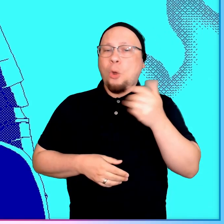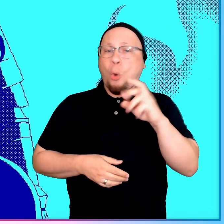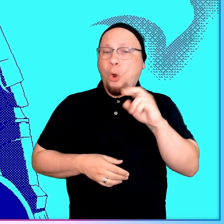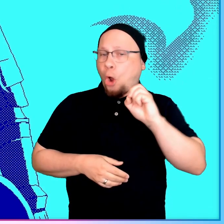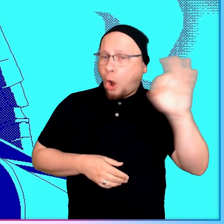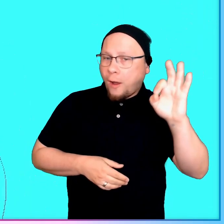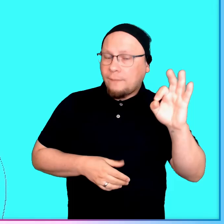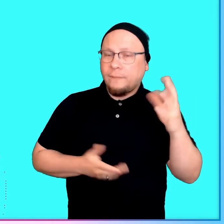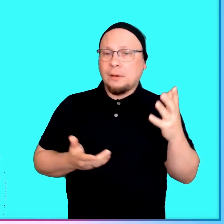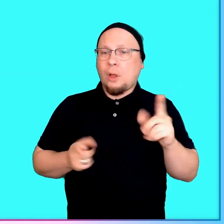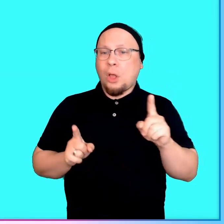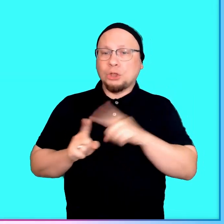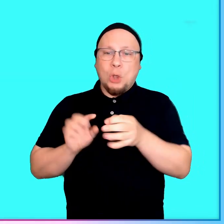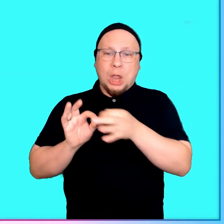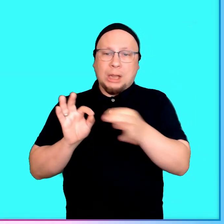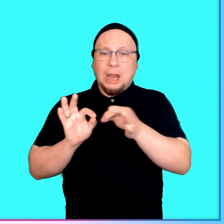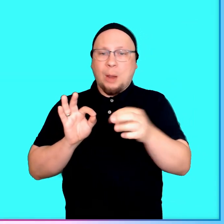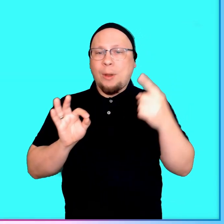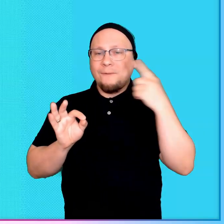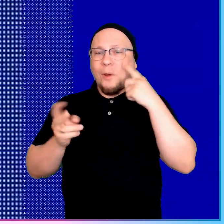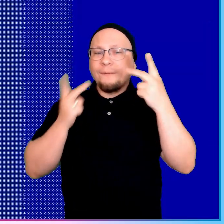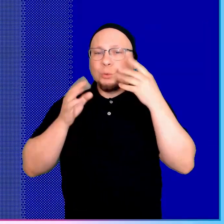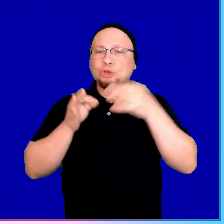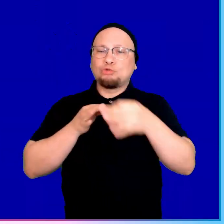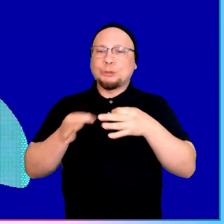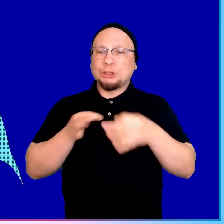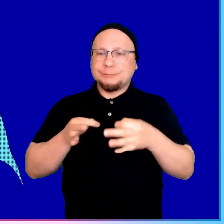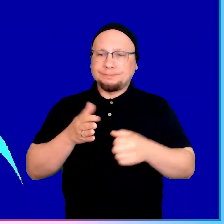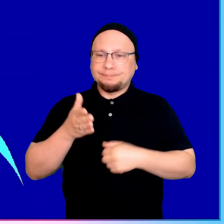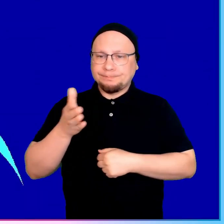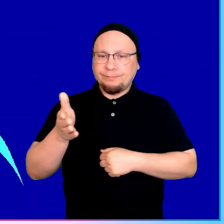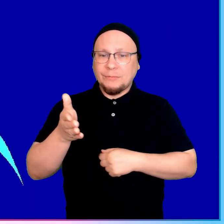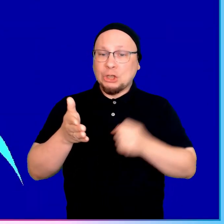Closed captions are also available, but audio is not required to play Videoverse.